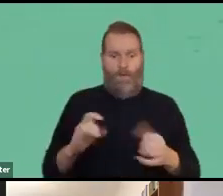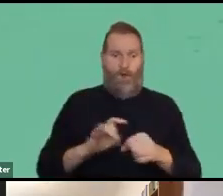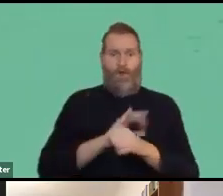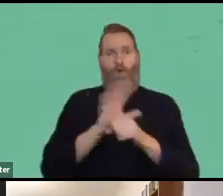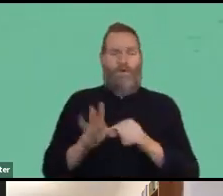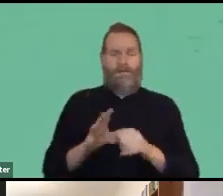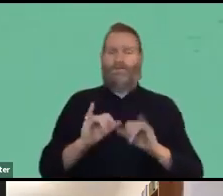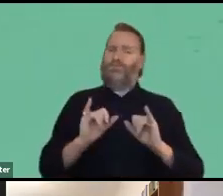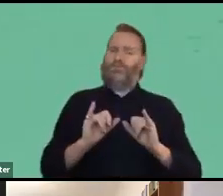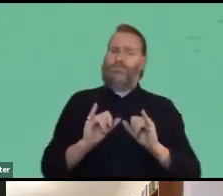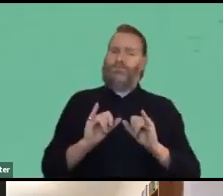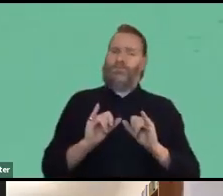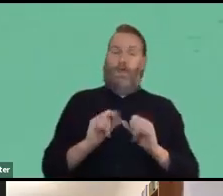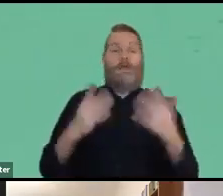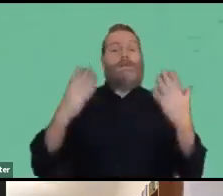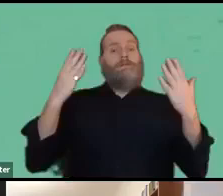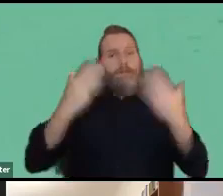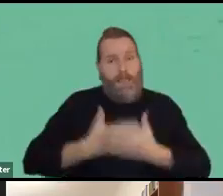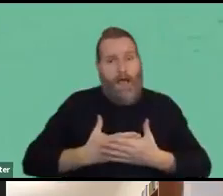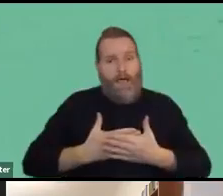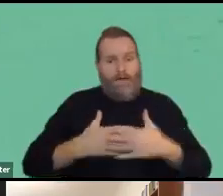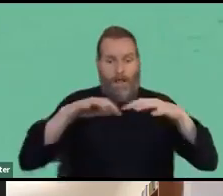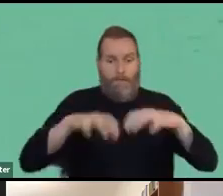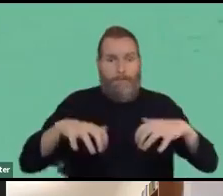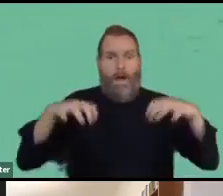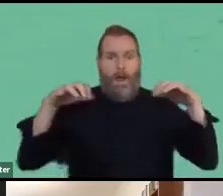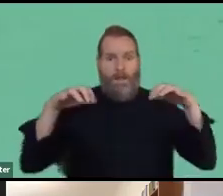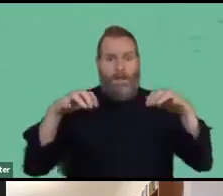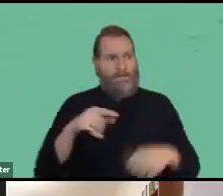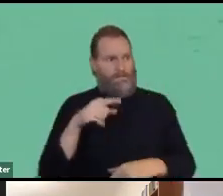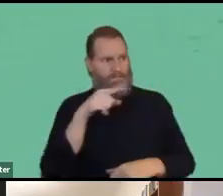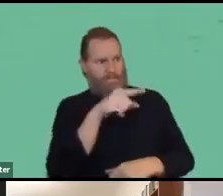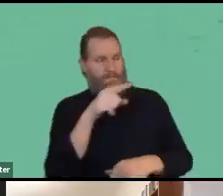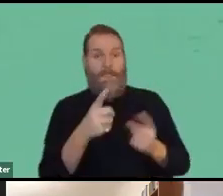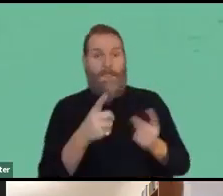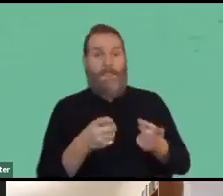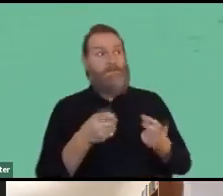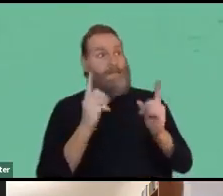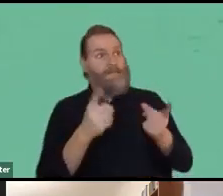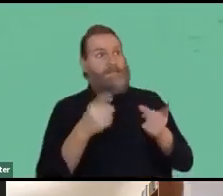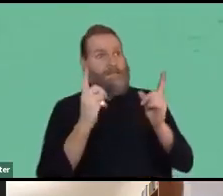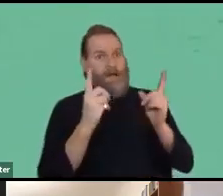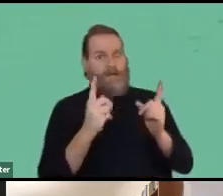it was an absolute disgrace that the minister did not want to debate, that's whole point of being